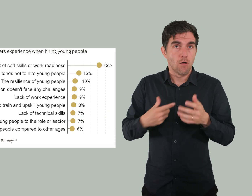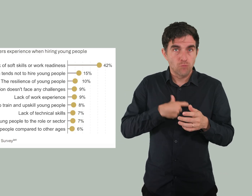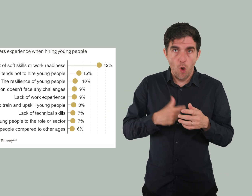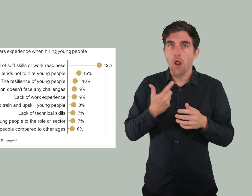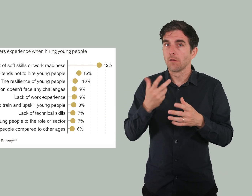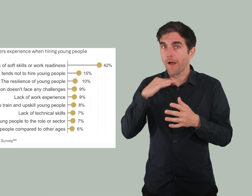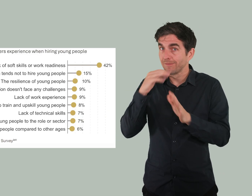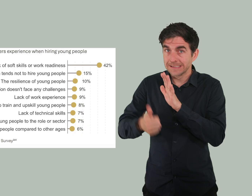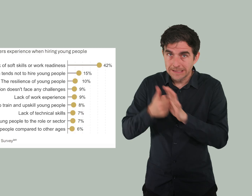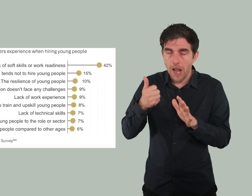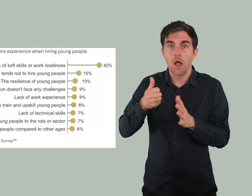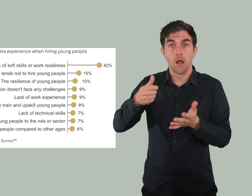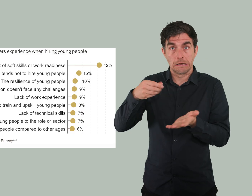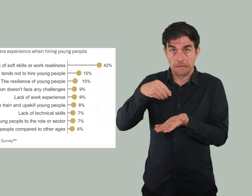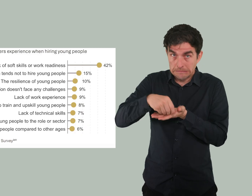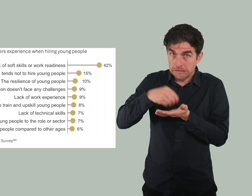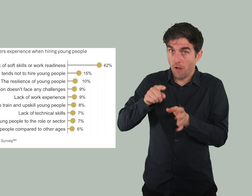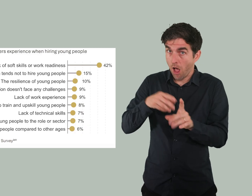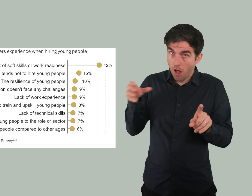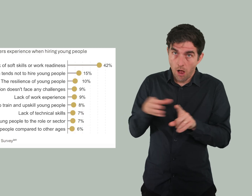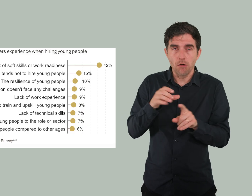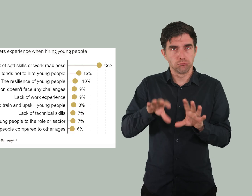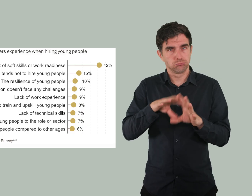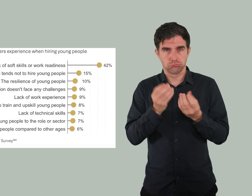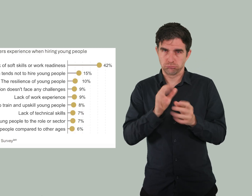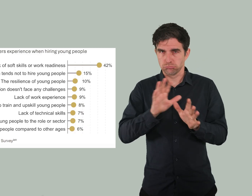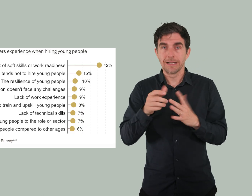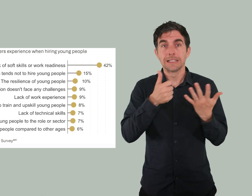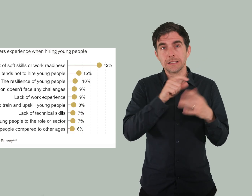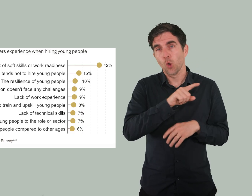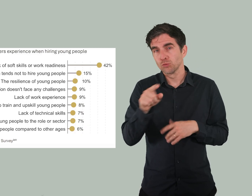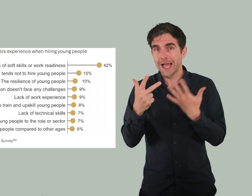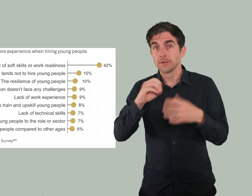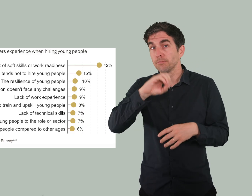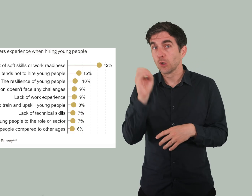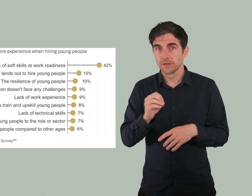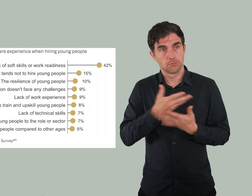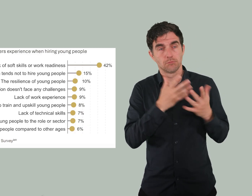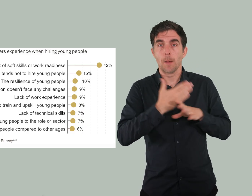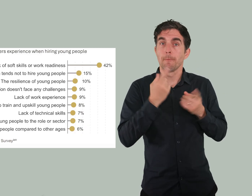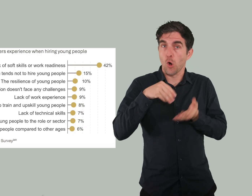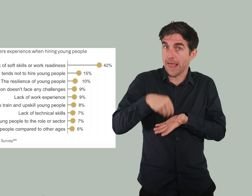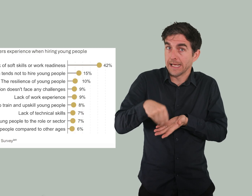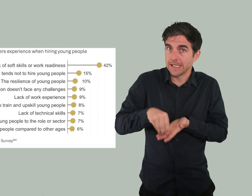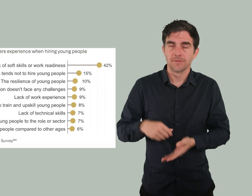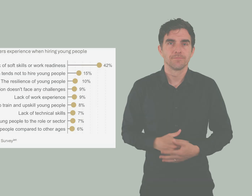lack of technical skills, and the relative cost of hiring young people are each cited by 6 to 8% of employers.